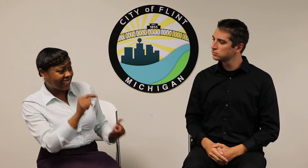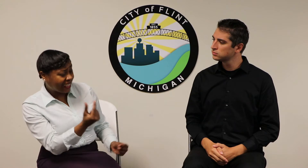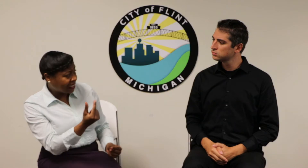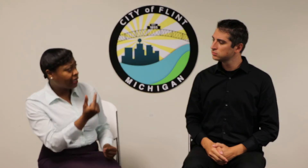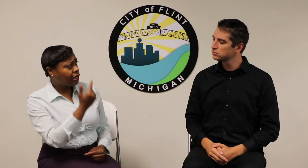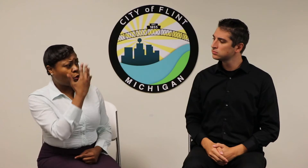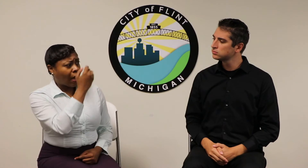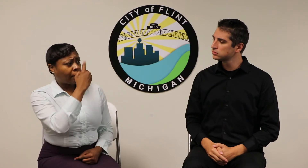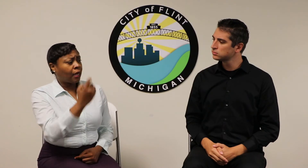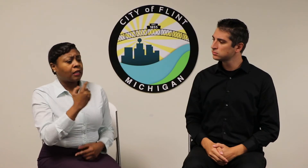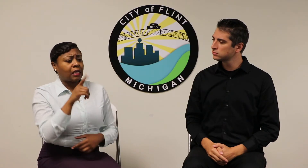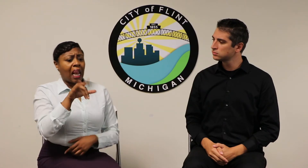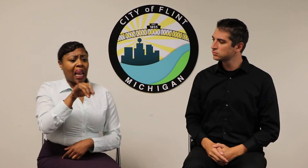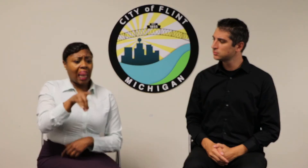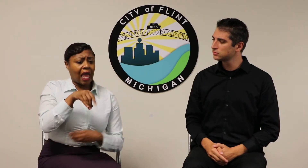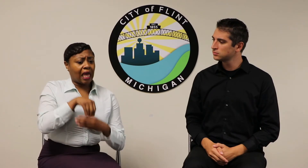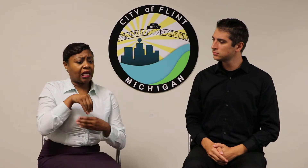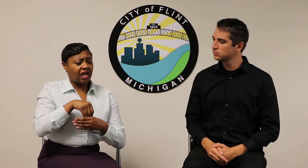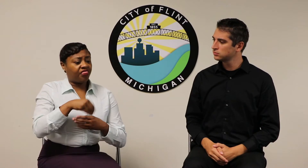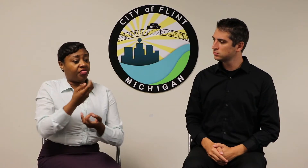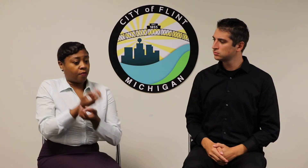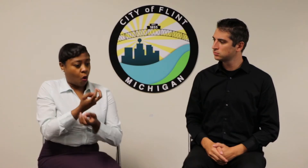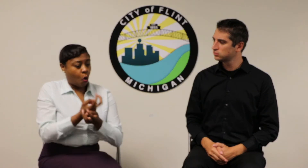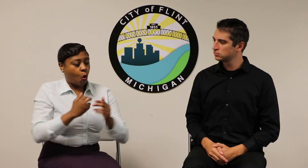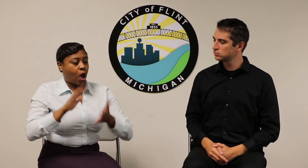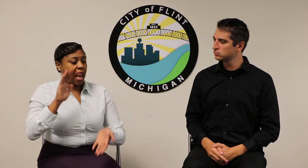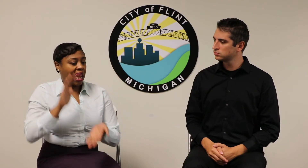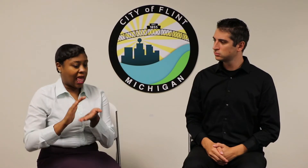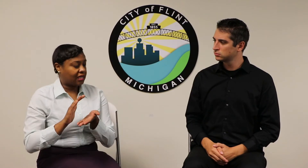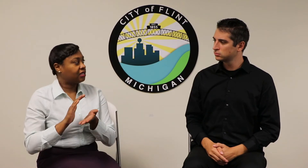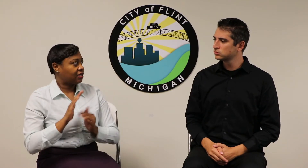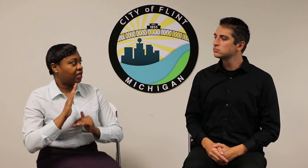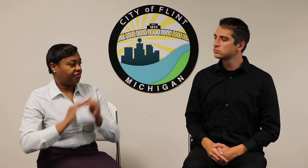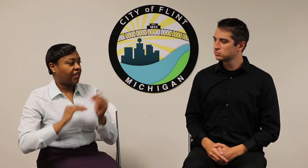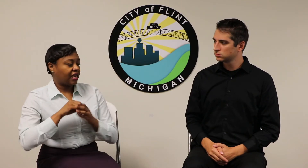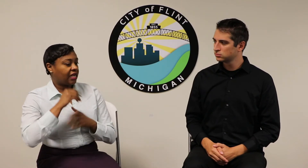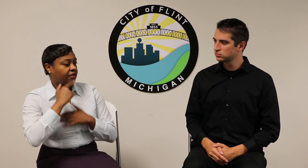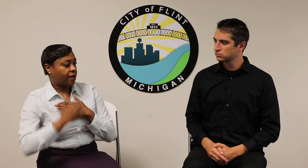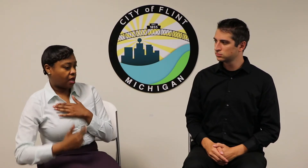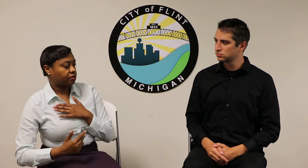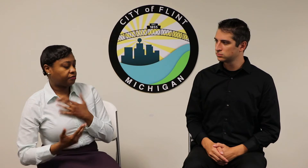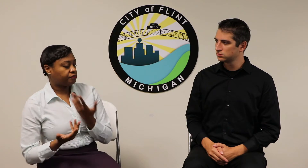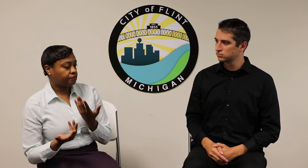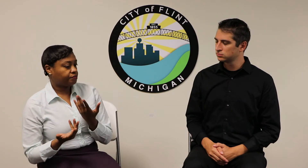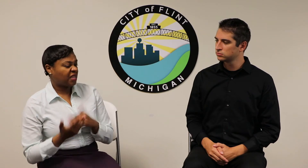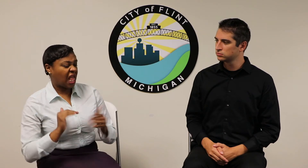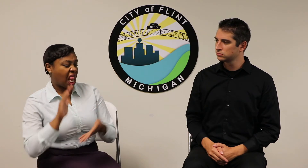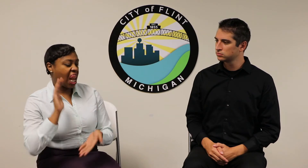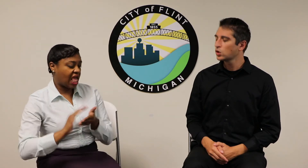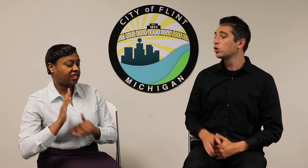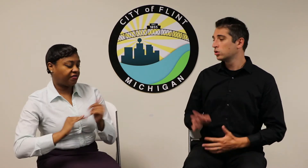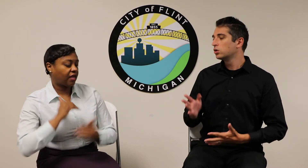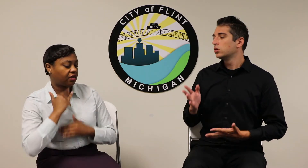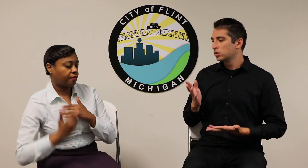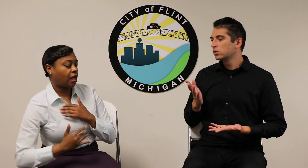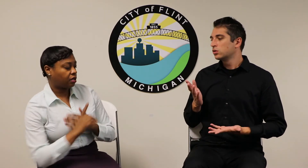is some bone testing that's being done because the half-life of lead in the bloodstream is far less than it is in the, in the bloodstream is far less than it is in the bone.